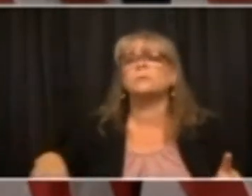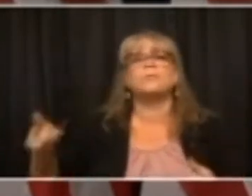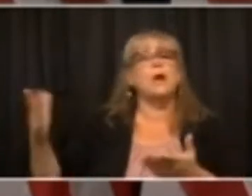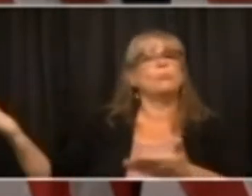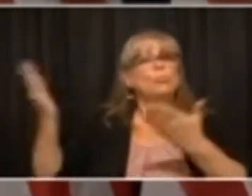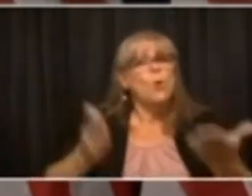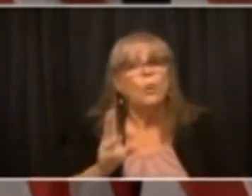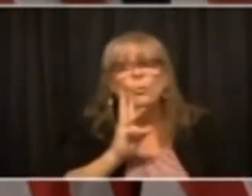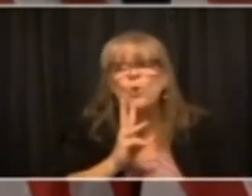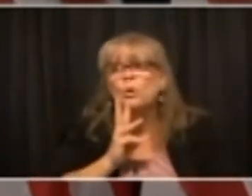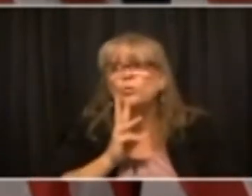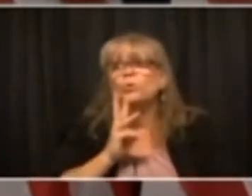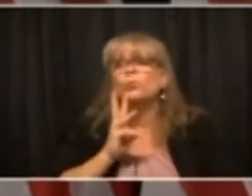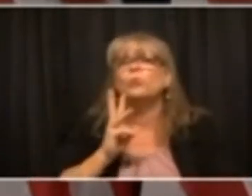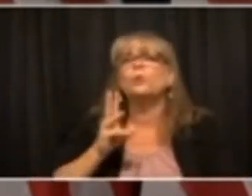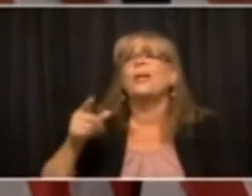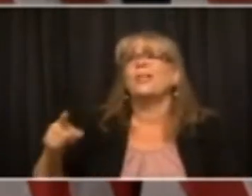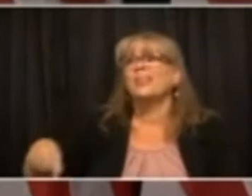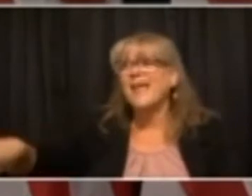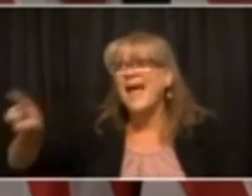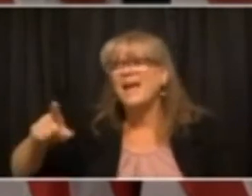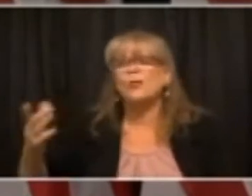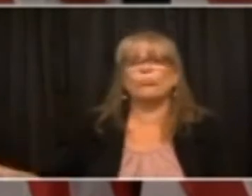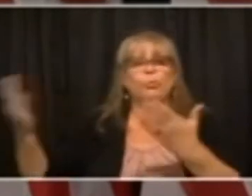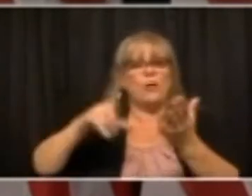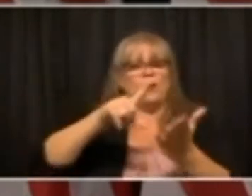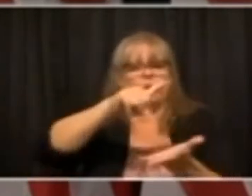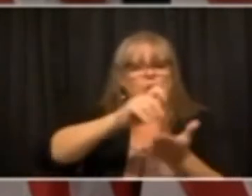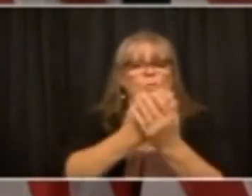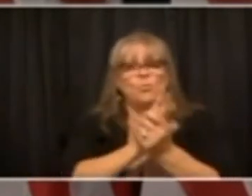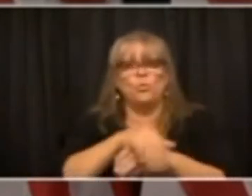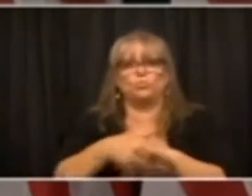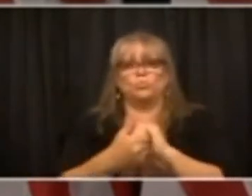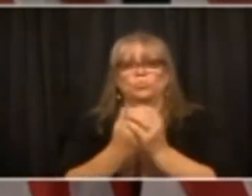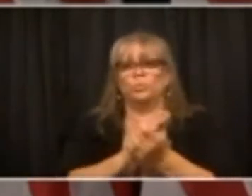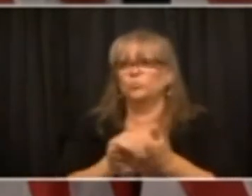washing so we were able to you know stay as you know clean as possible